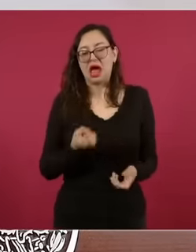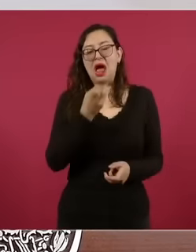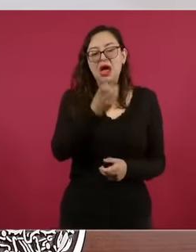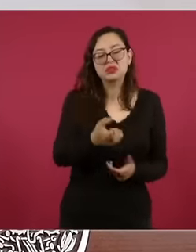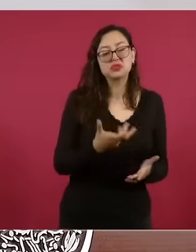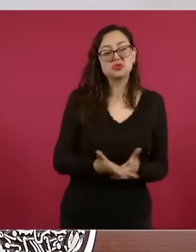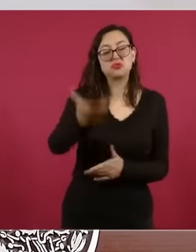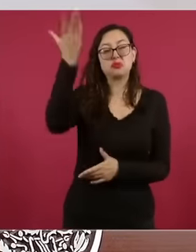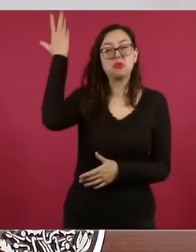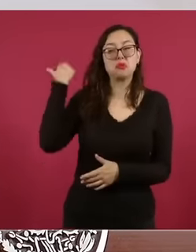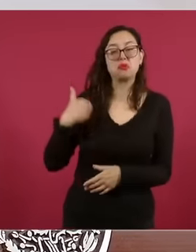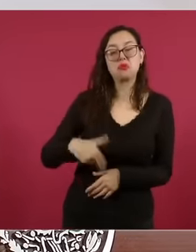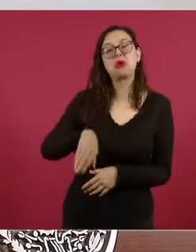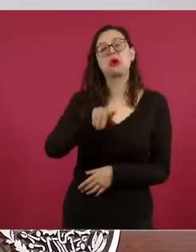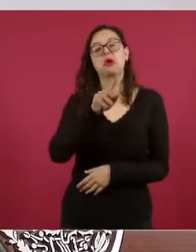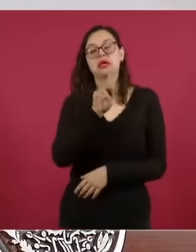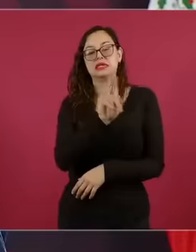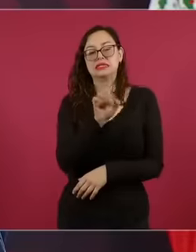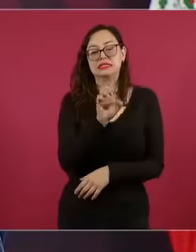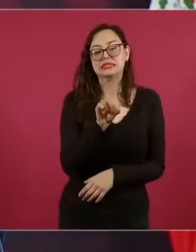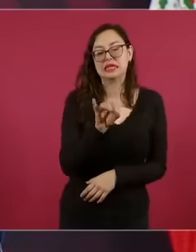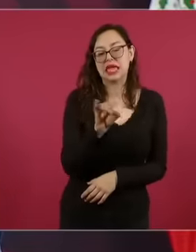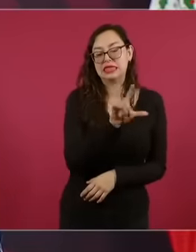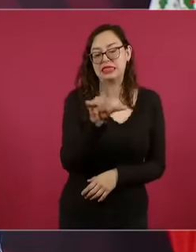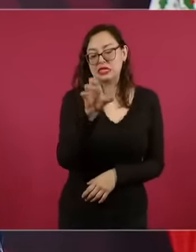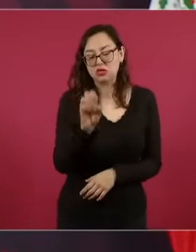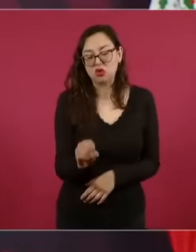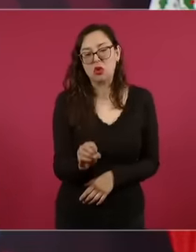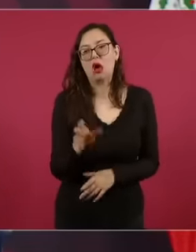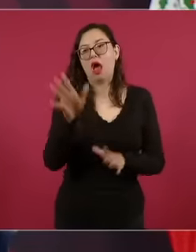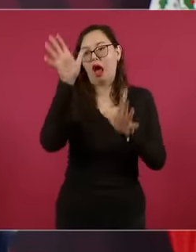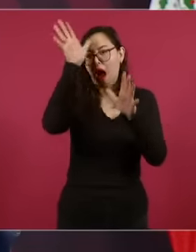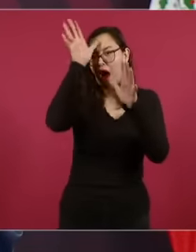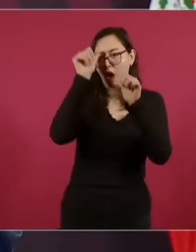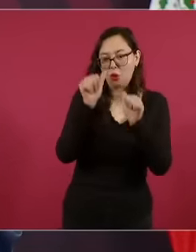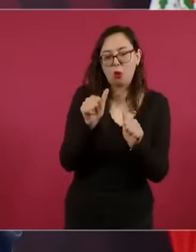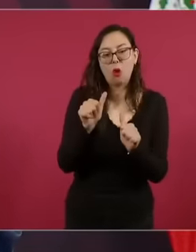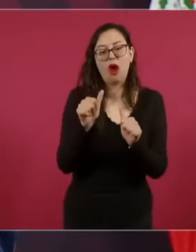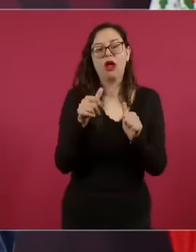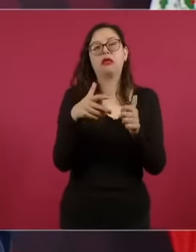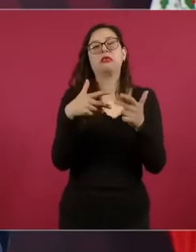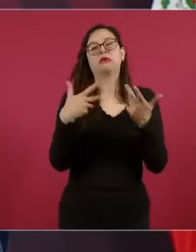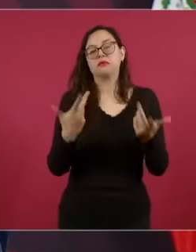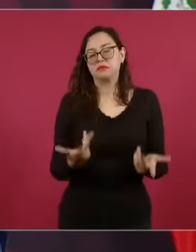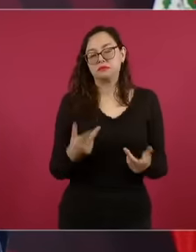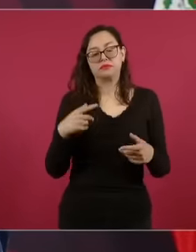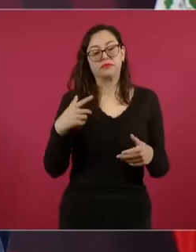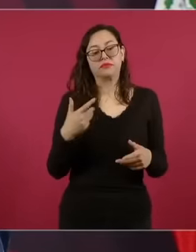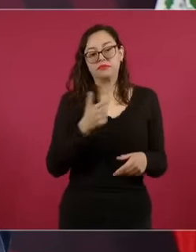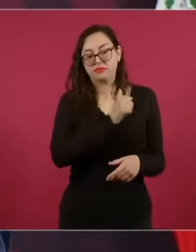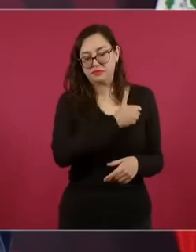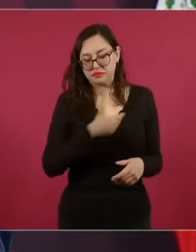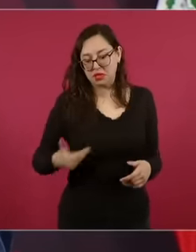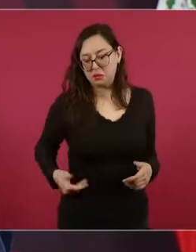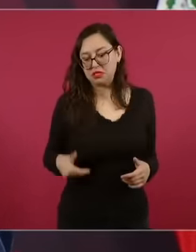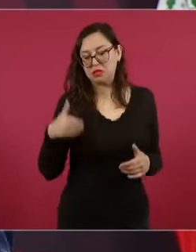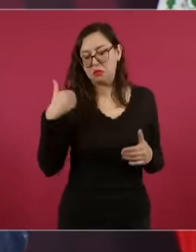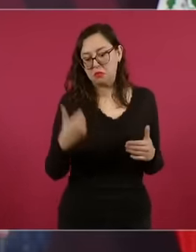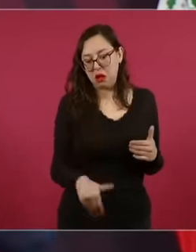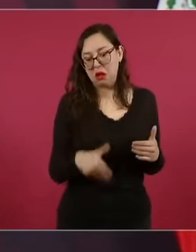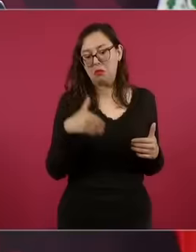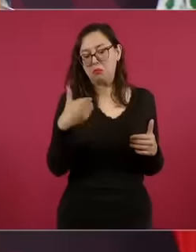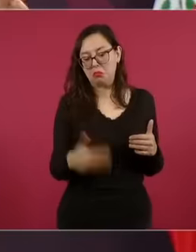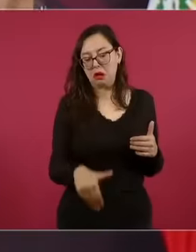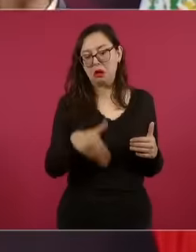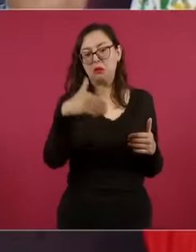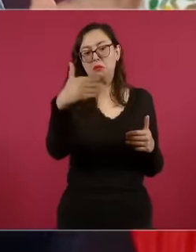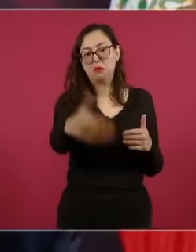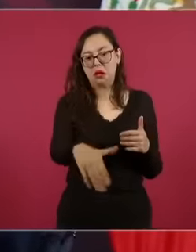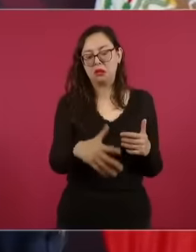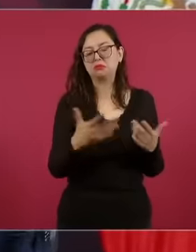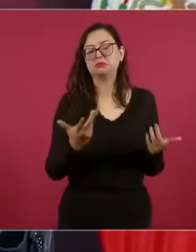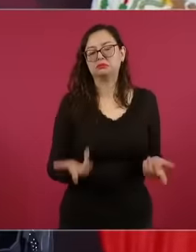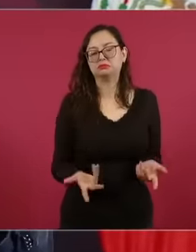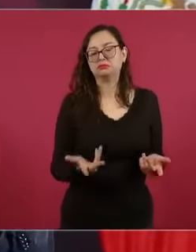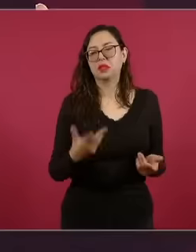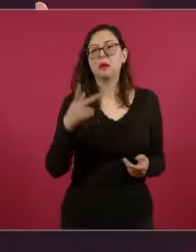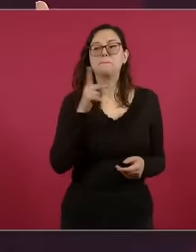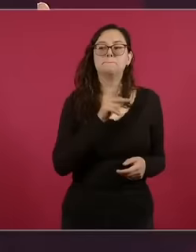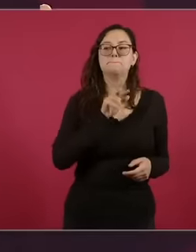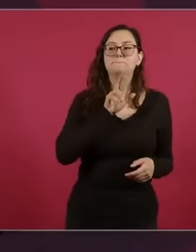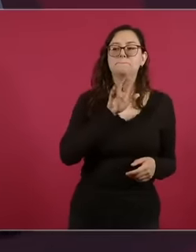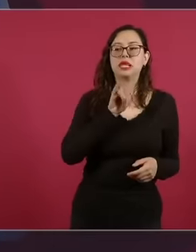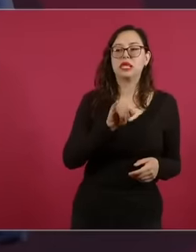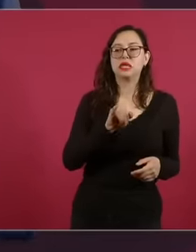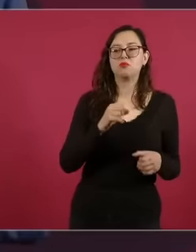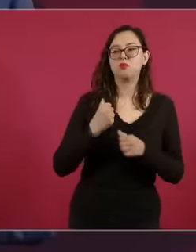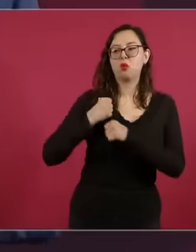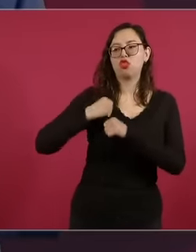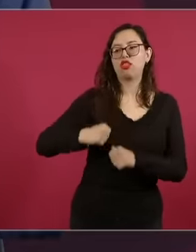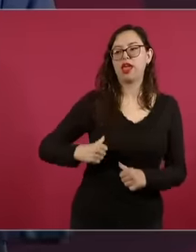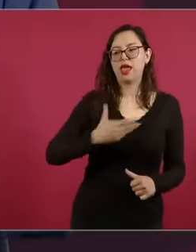and this the other presidents gave them the judicial power and For example, they talk about